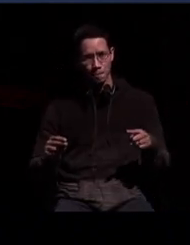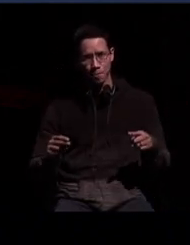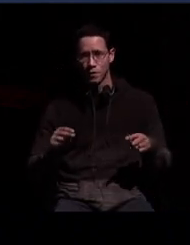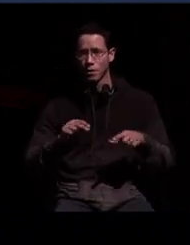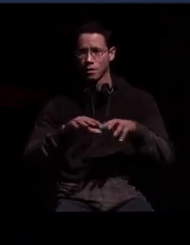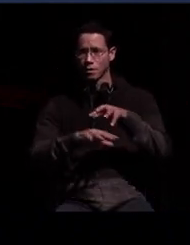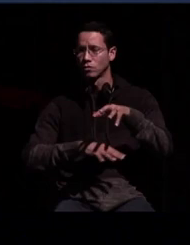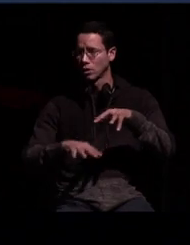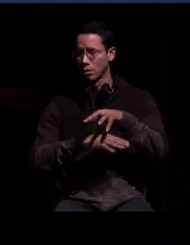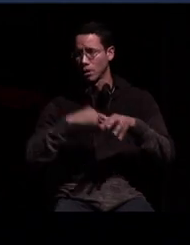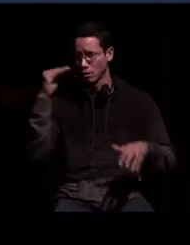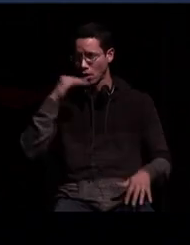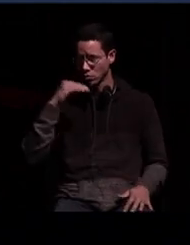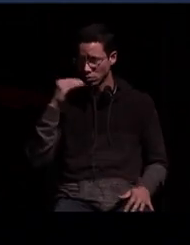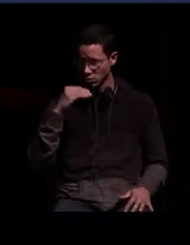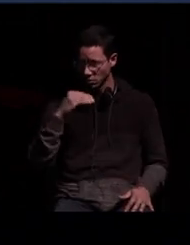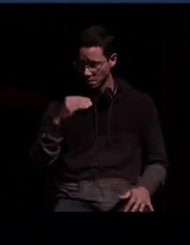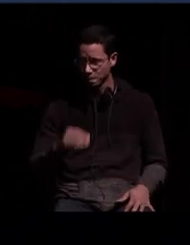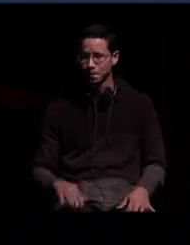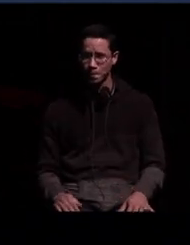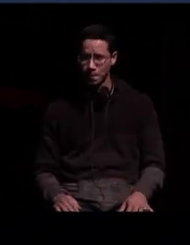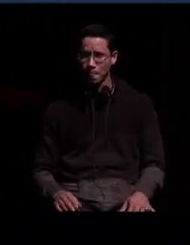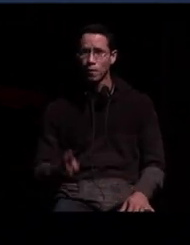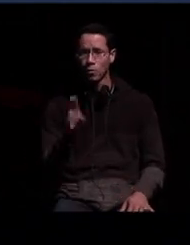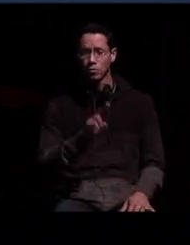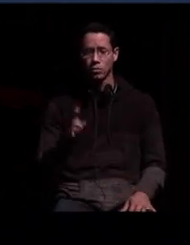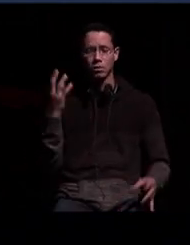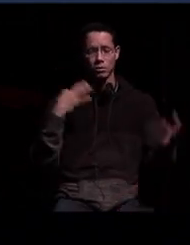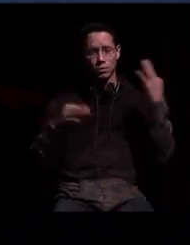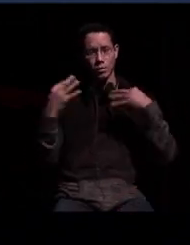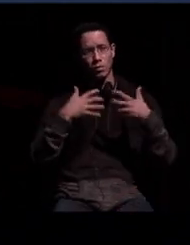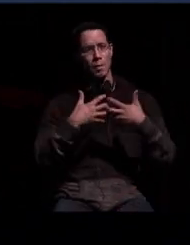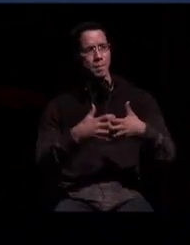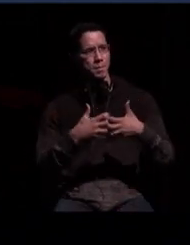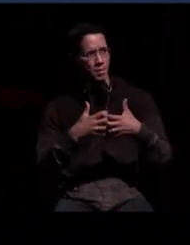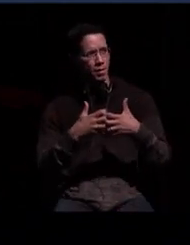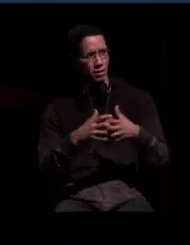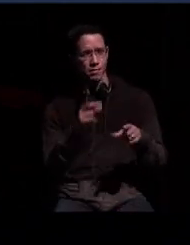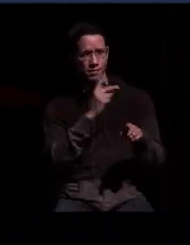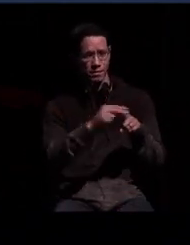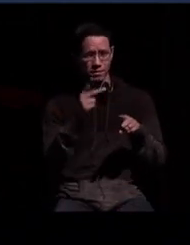of using tourism as a tool for defeating vulnerability